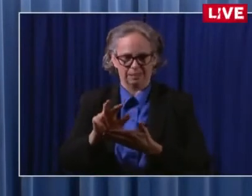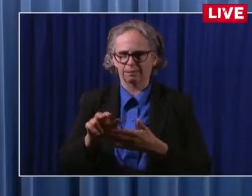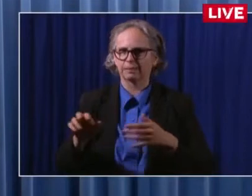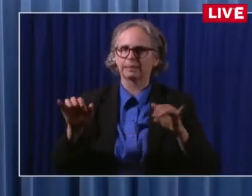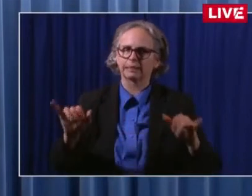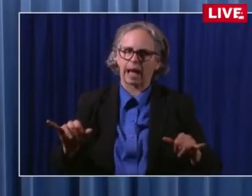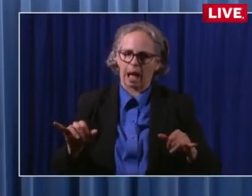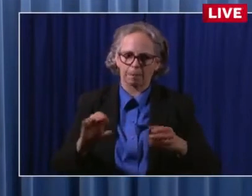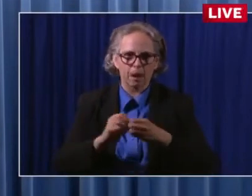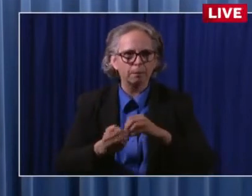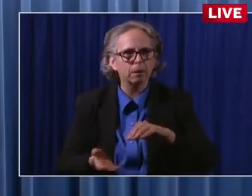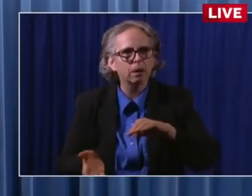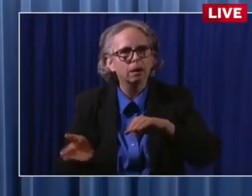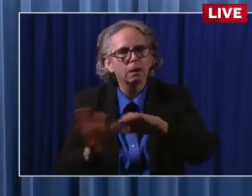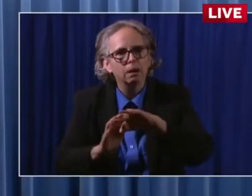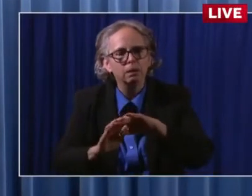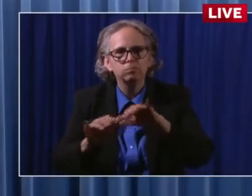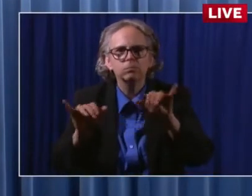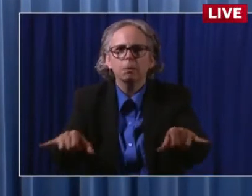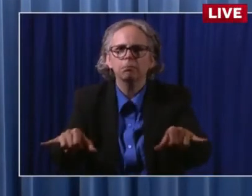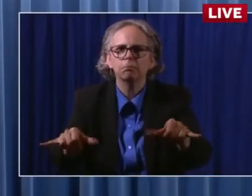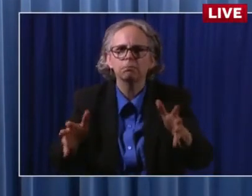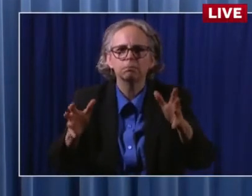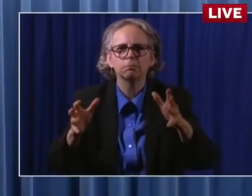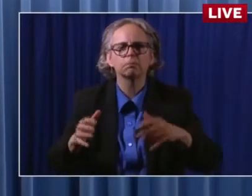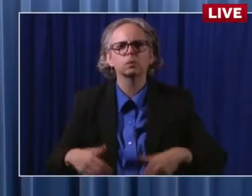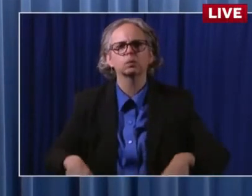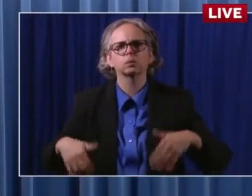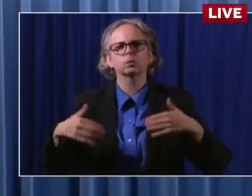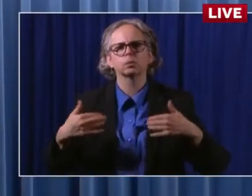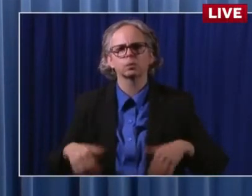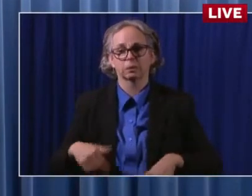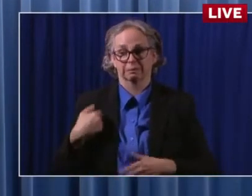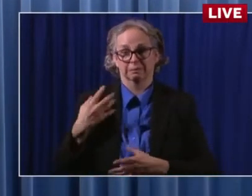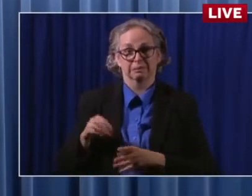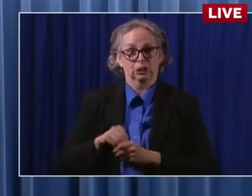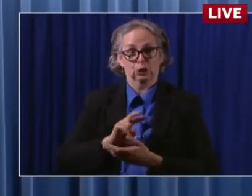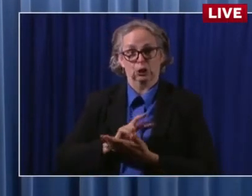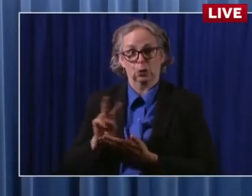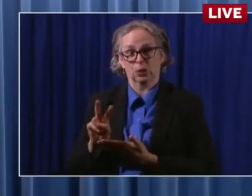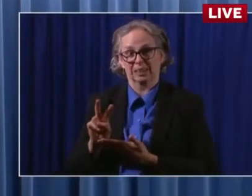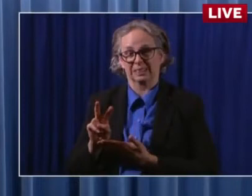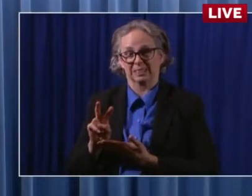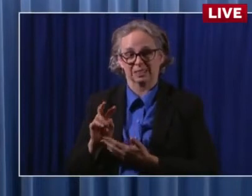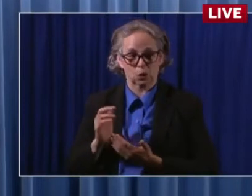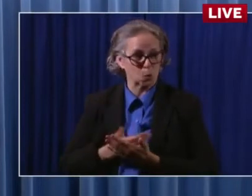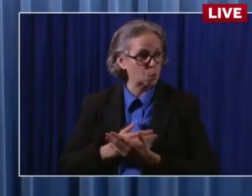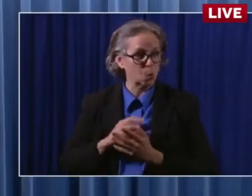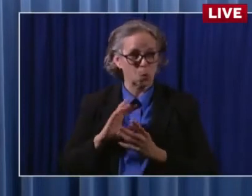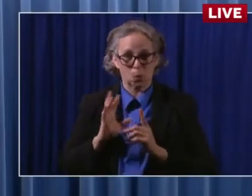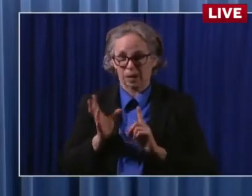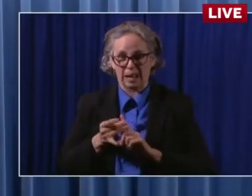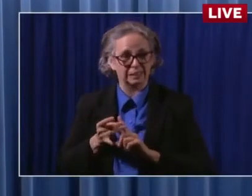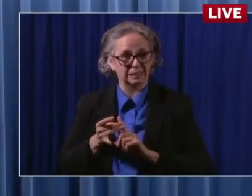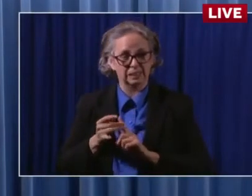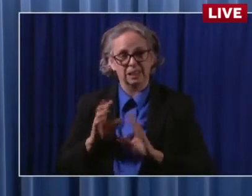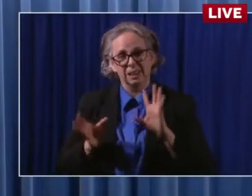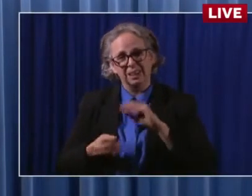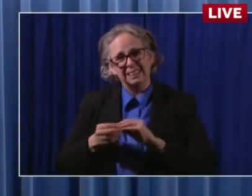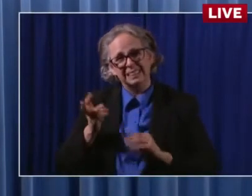DURING THE LAST THREE WEEKS, TRUMBULL COUNTY’S COVID CASES INCREASED, ALONG WITH SEVERAL OTHER HEALTH CARE INDICATORS.